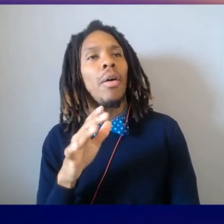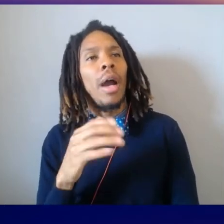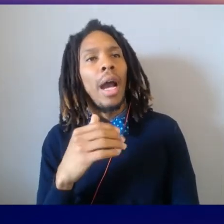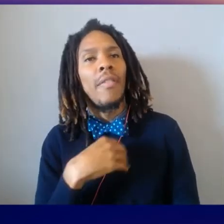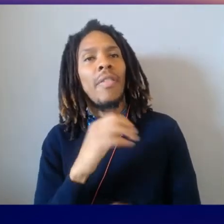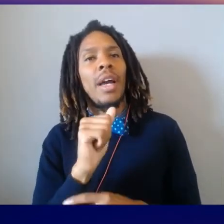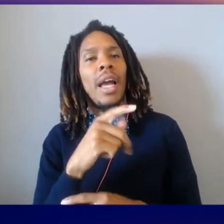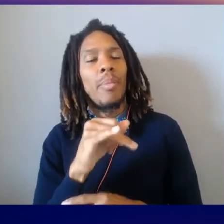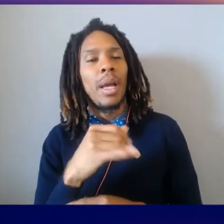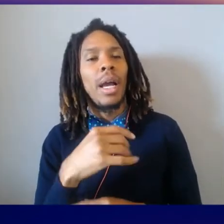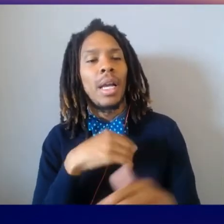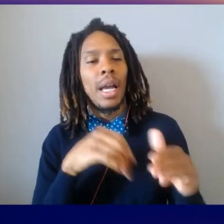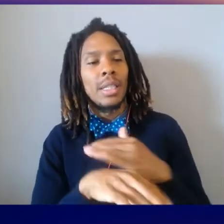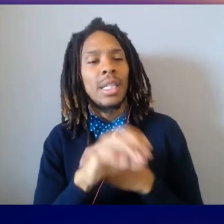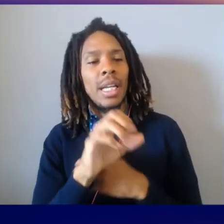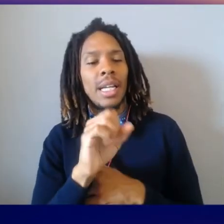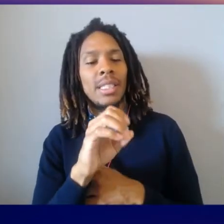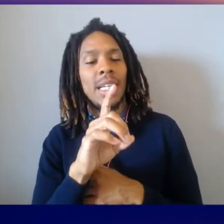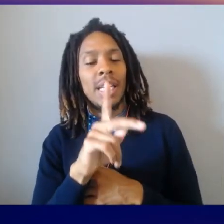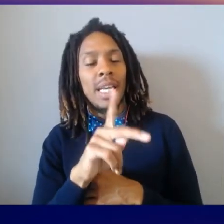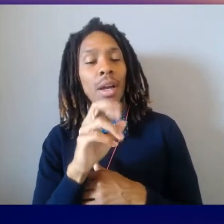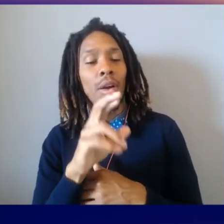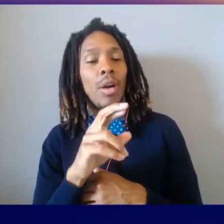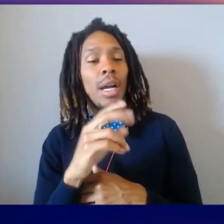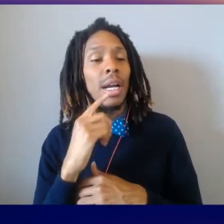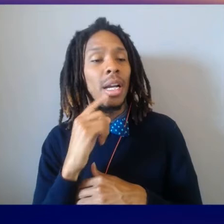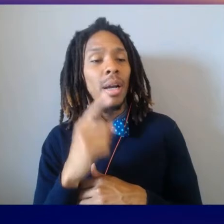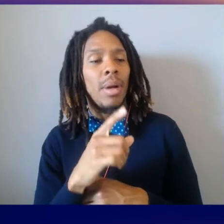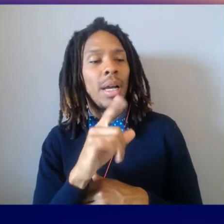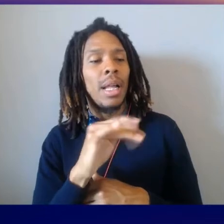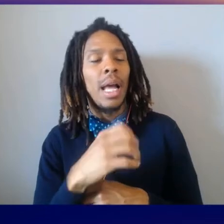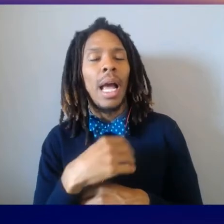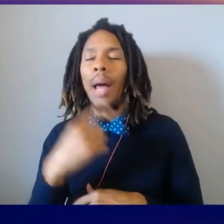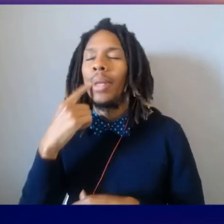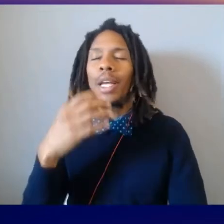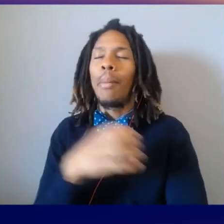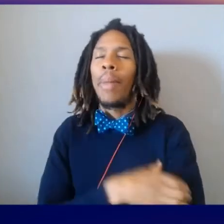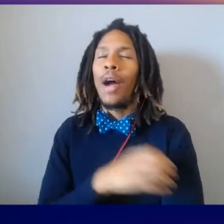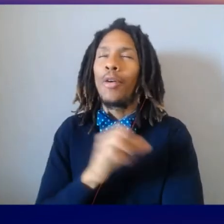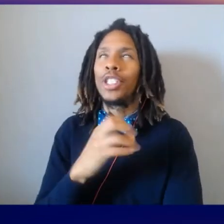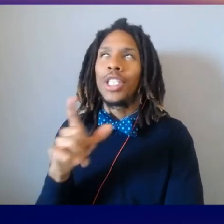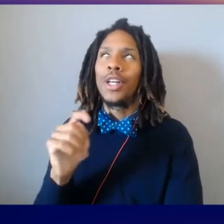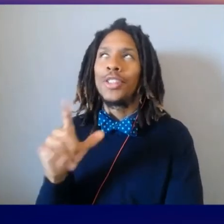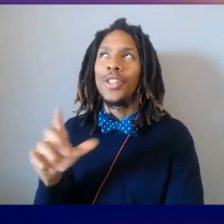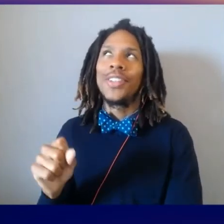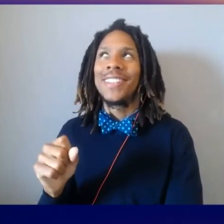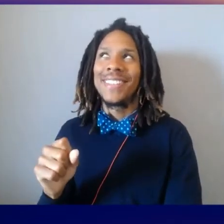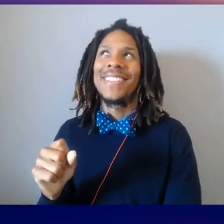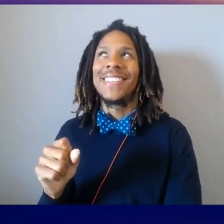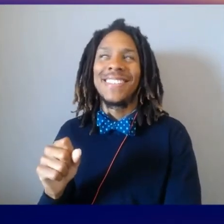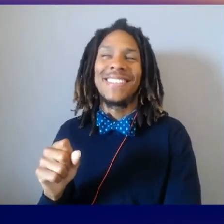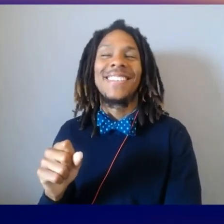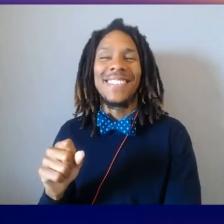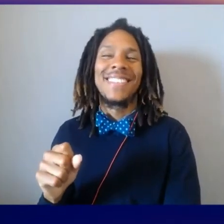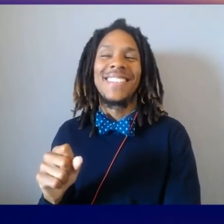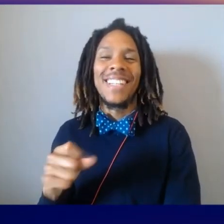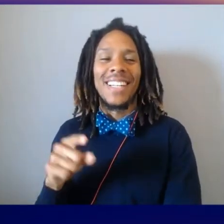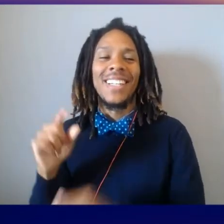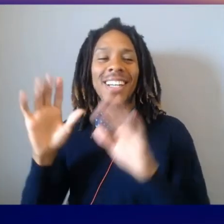or the command line. The way it works... I am thinking PowerShell tools. Yes. This is awesome from a PowerShell perspective.